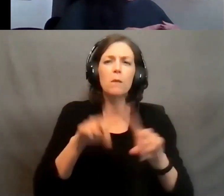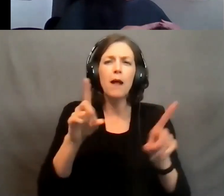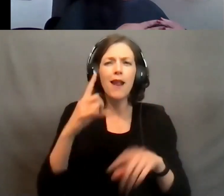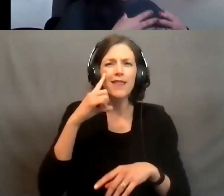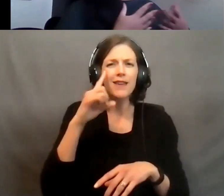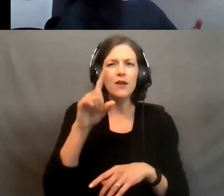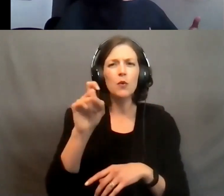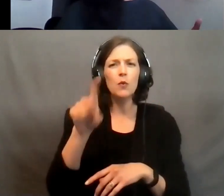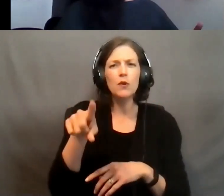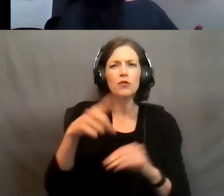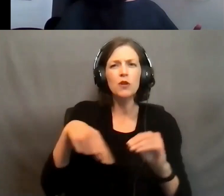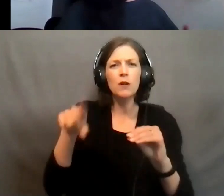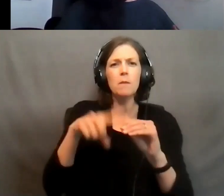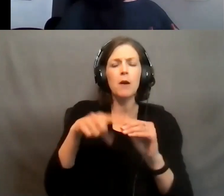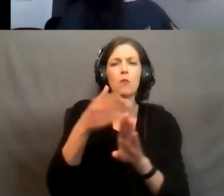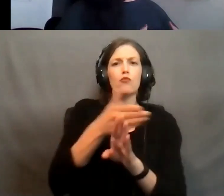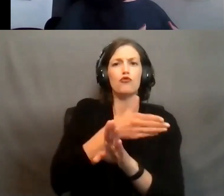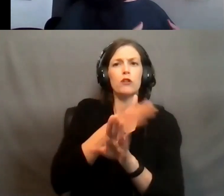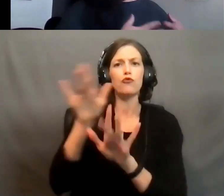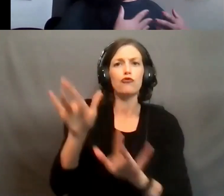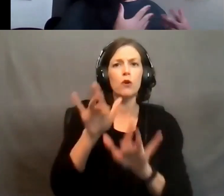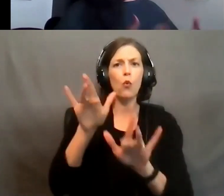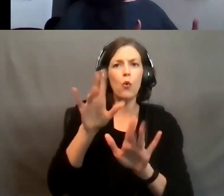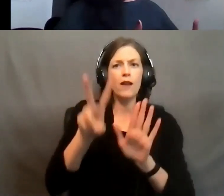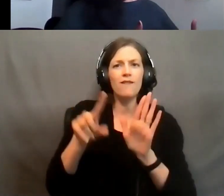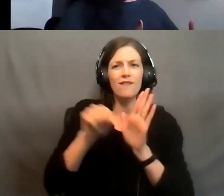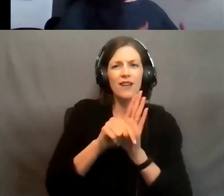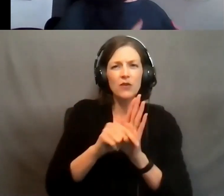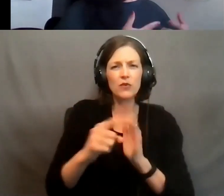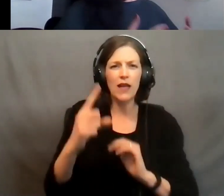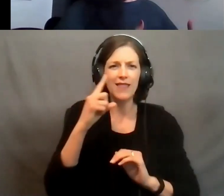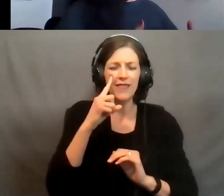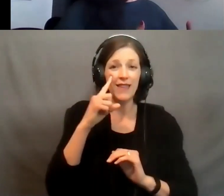13:01:43 prerecorded videos. I think the expectation that you'll be life